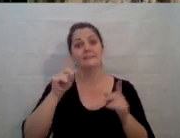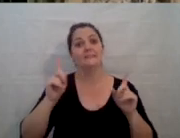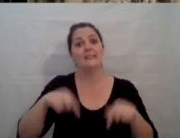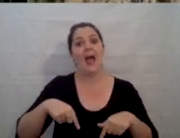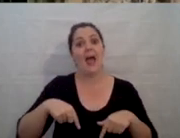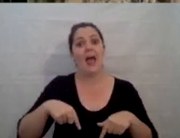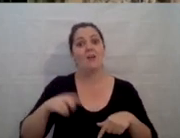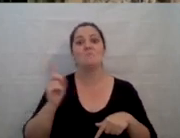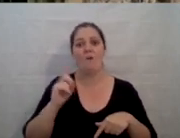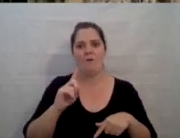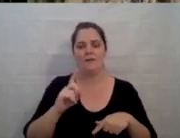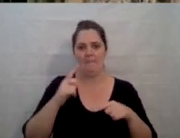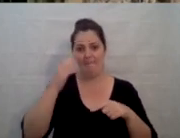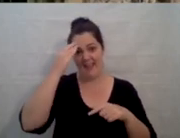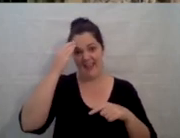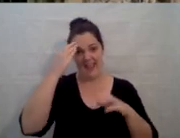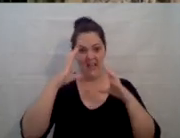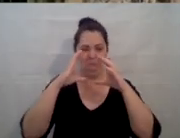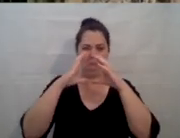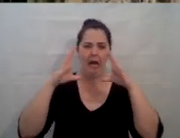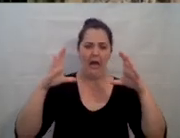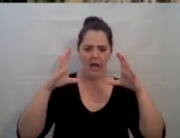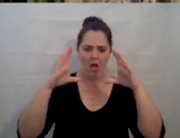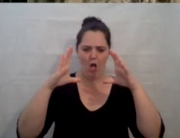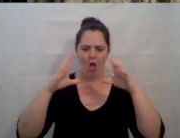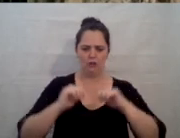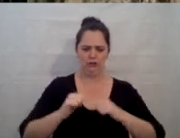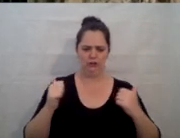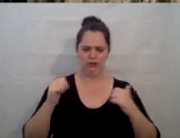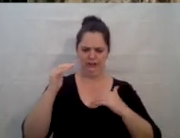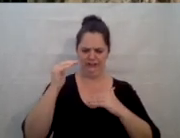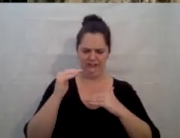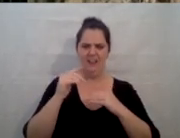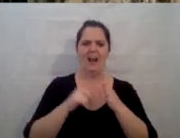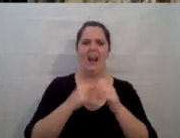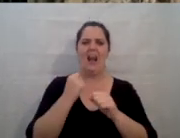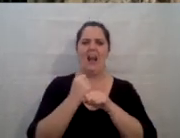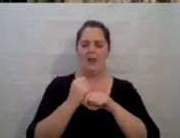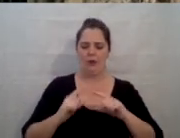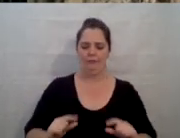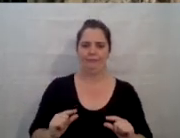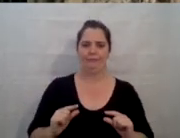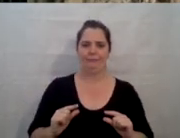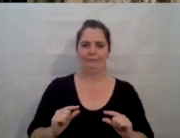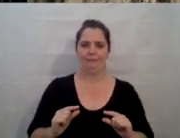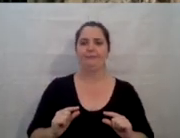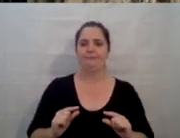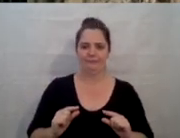is they wind up with a big head, big torso, and little stubby legs at the bottom. So one of the things that you can do is you